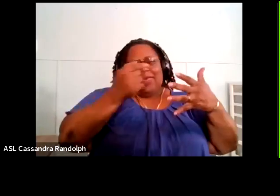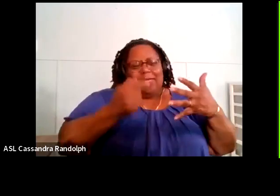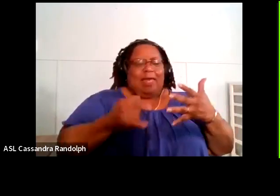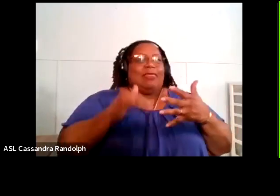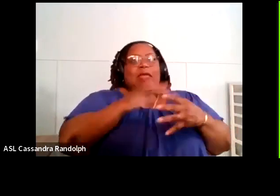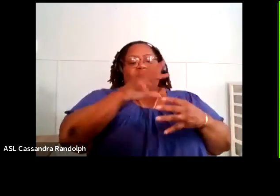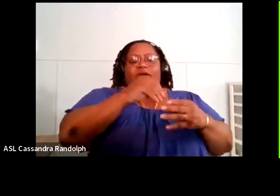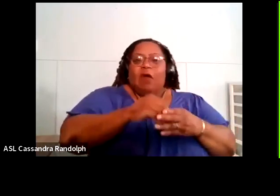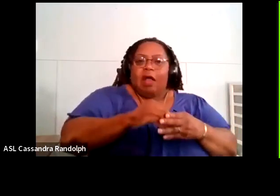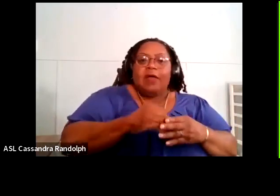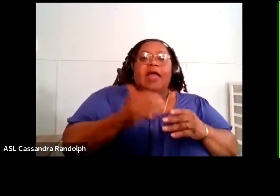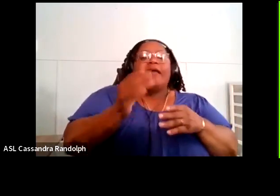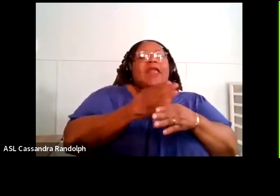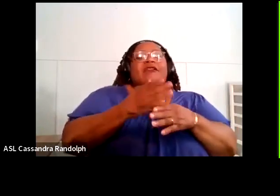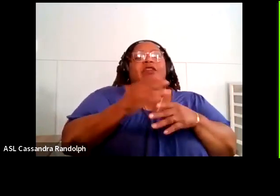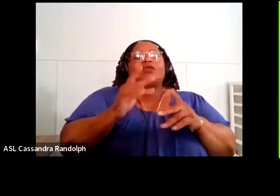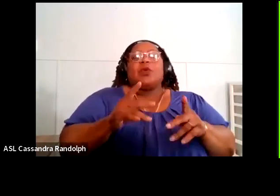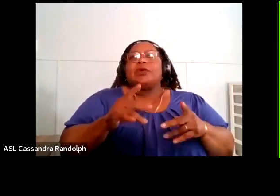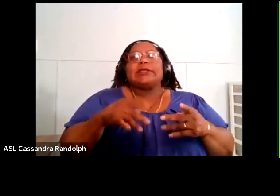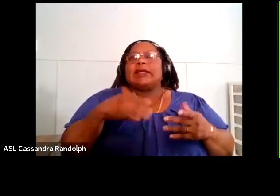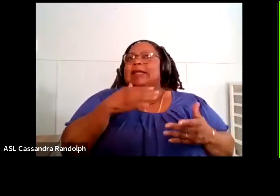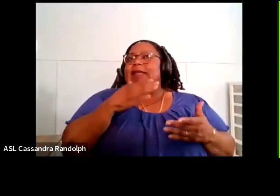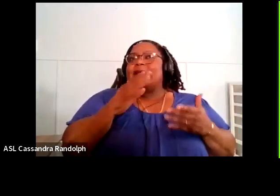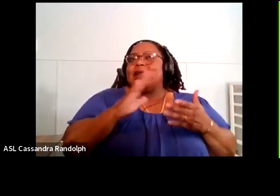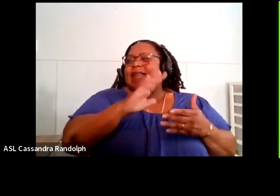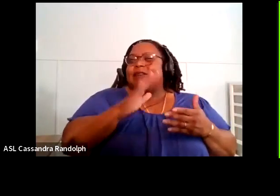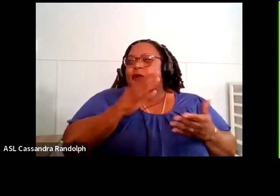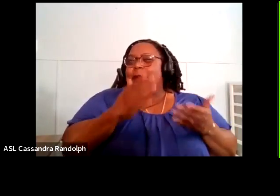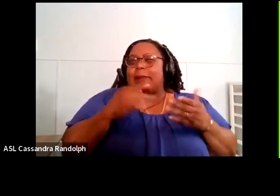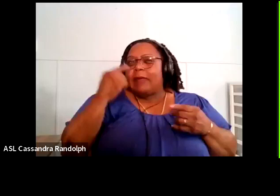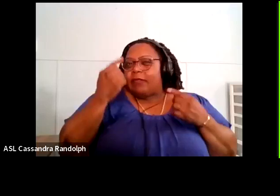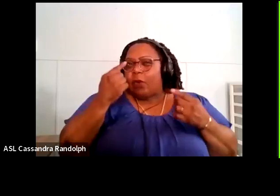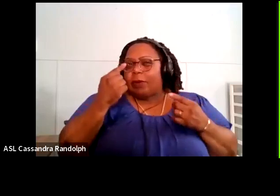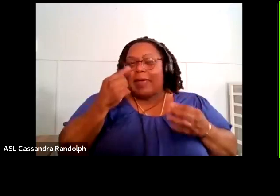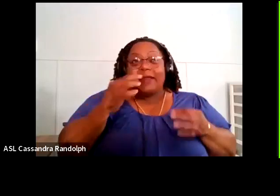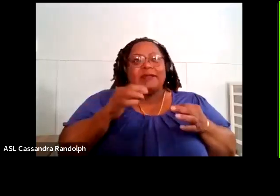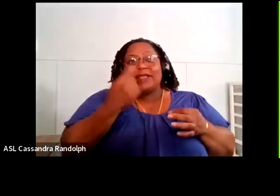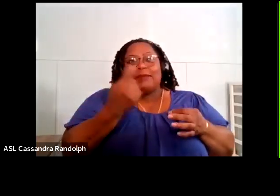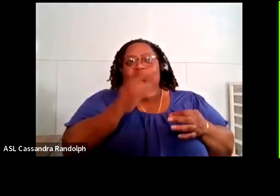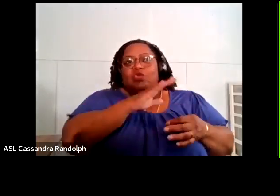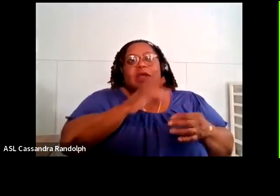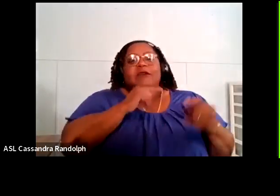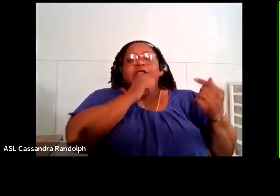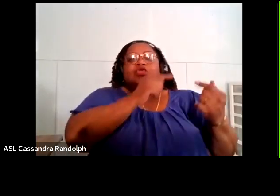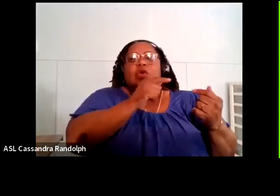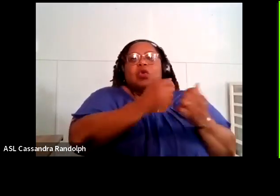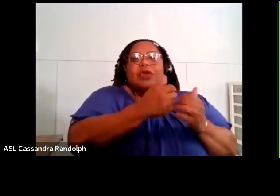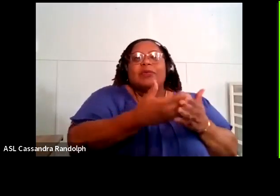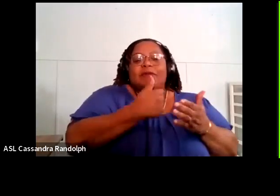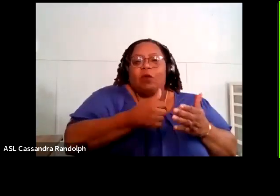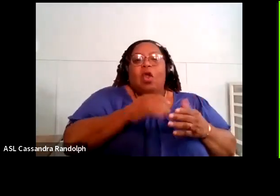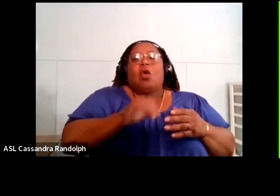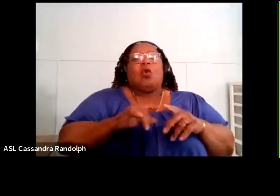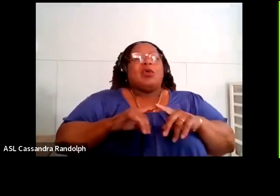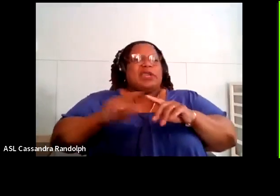a decision based on how we want to work out and how we want to sweat, change our hair.